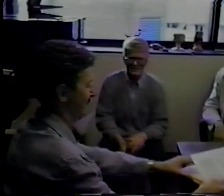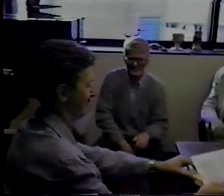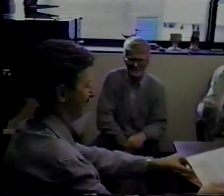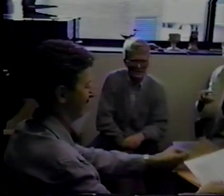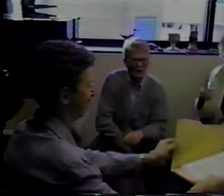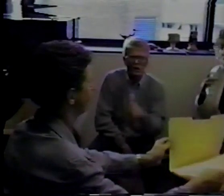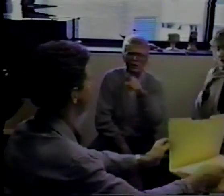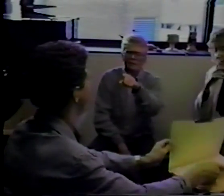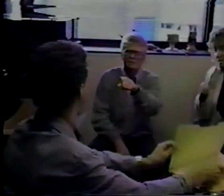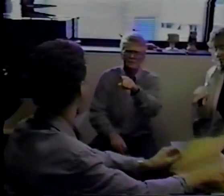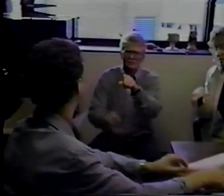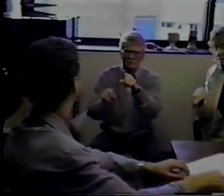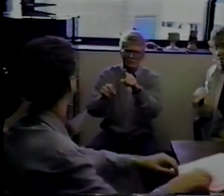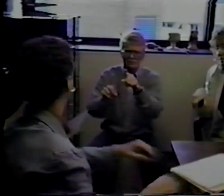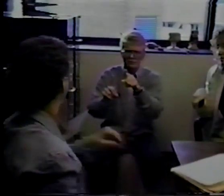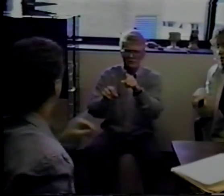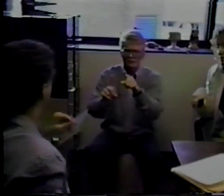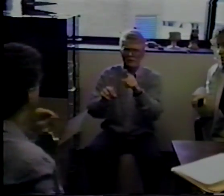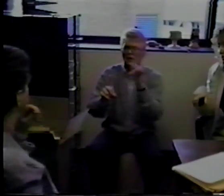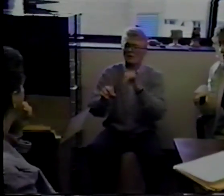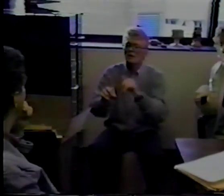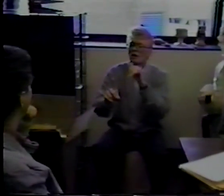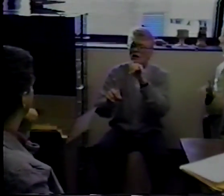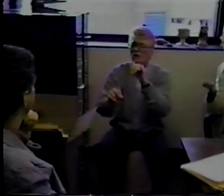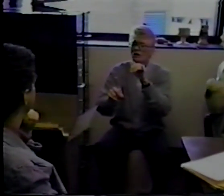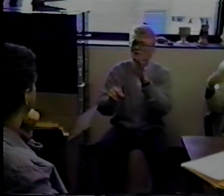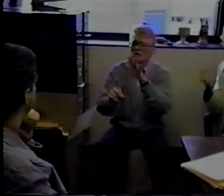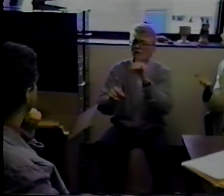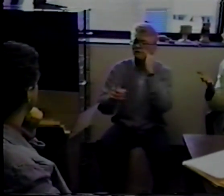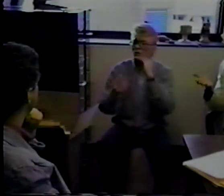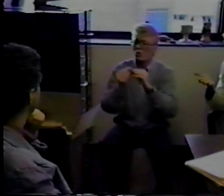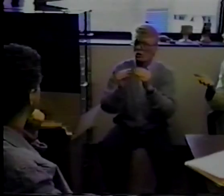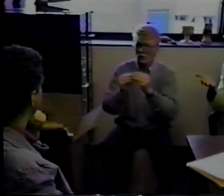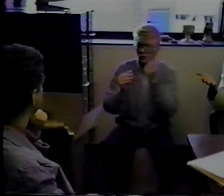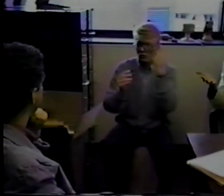Professor: Oh! And don't forget give me a telephone number where I could reach you